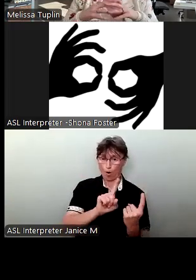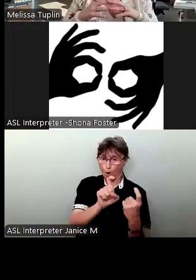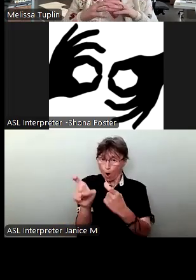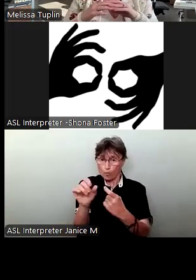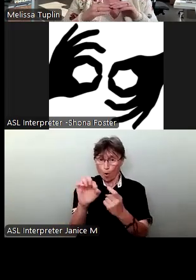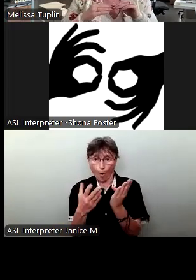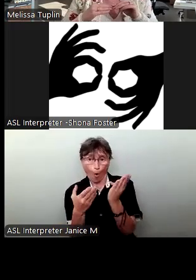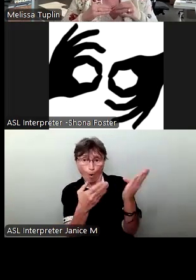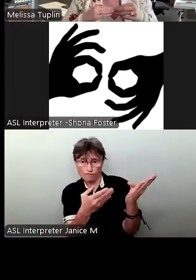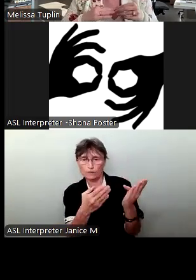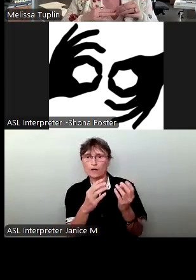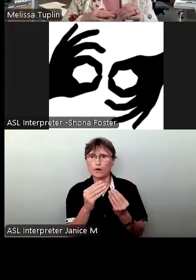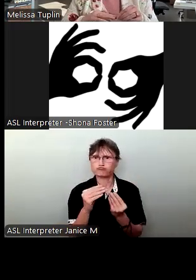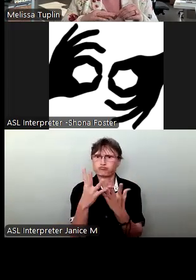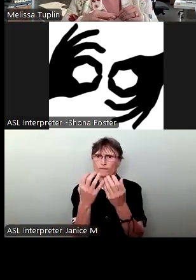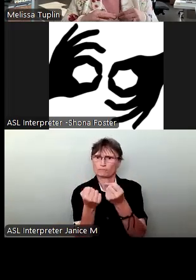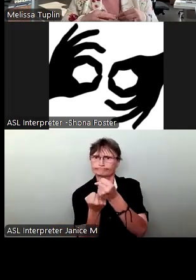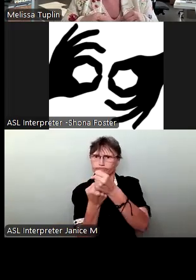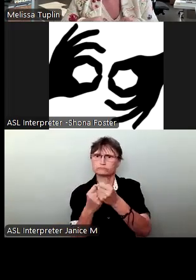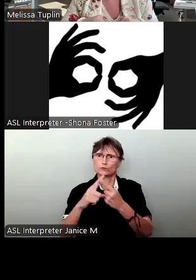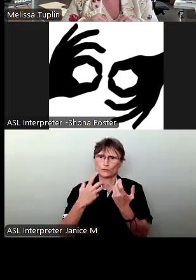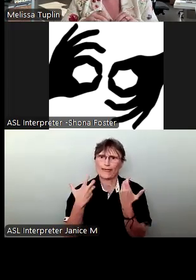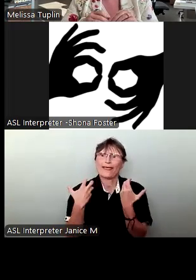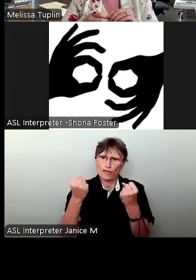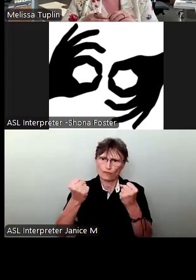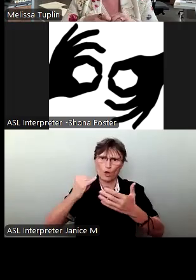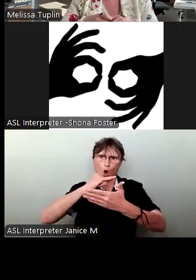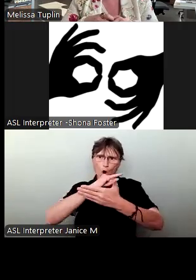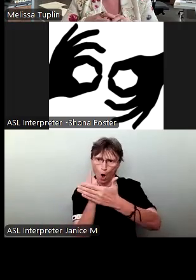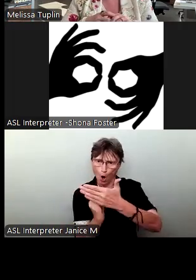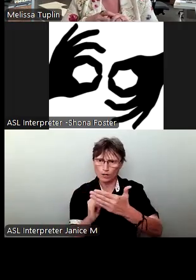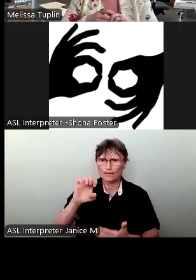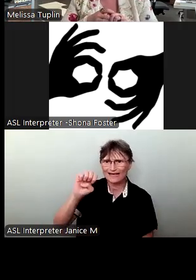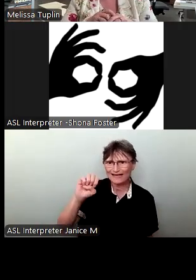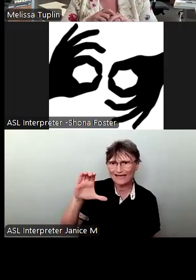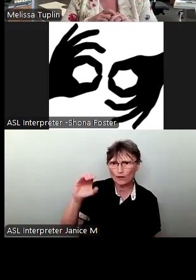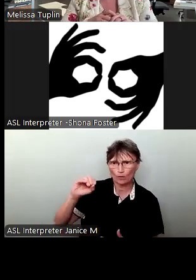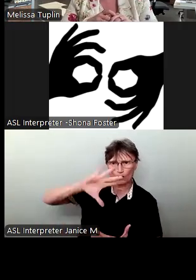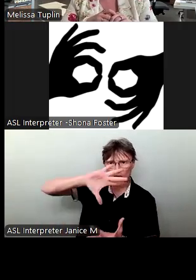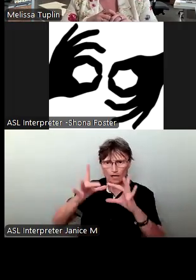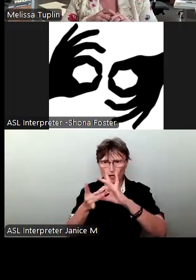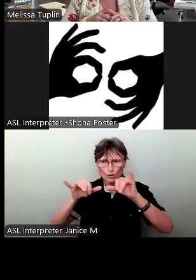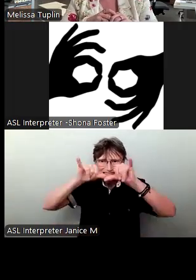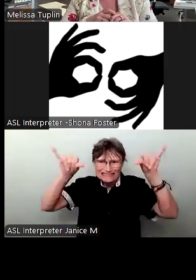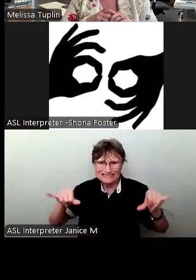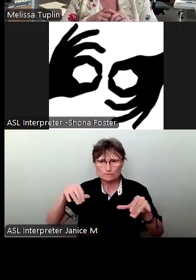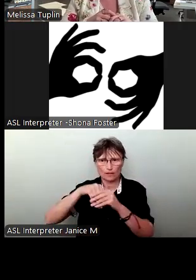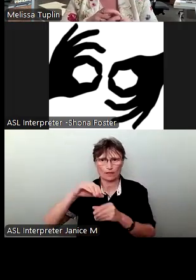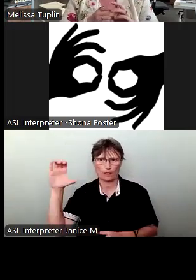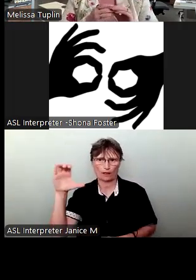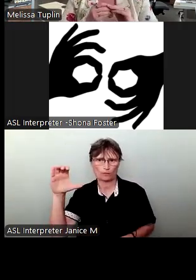healthy arts ecosystem and share leadership for creating an inclusive and diverse arts sector.